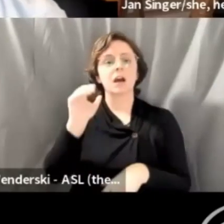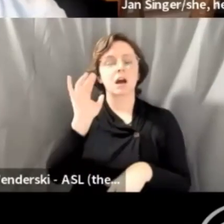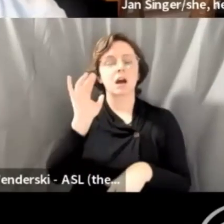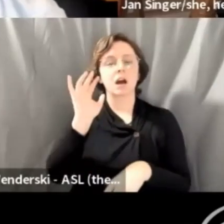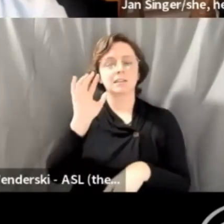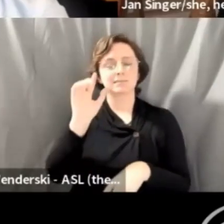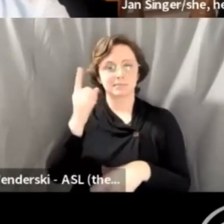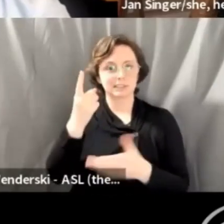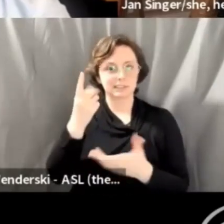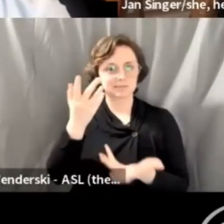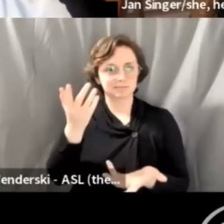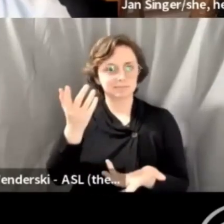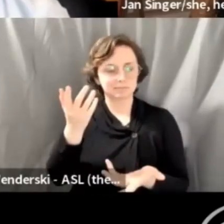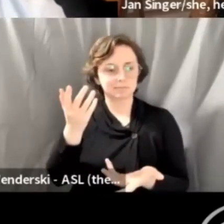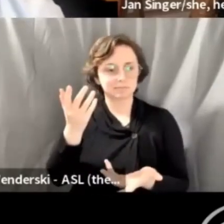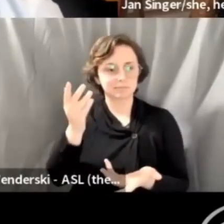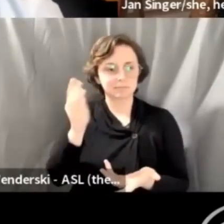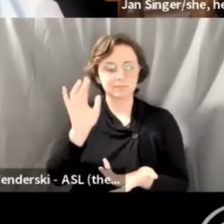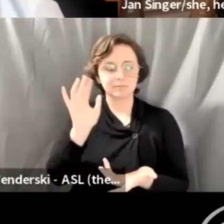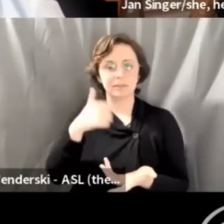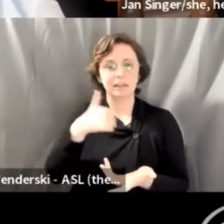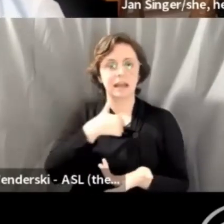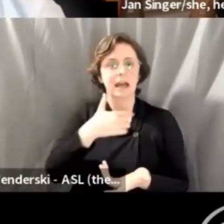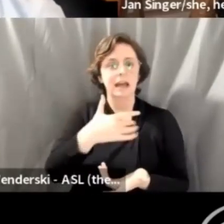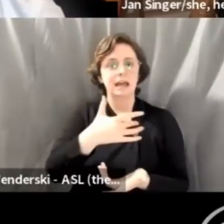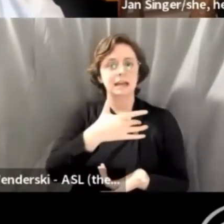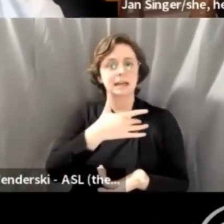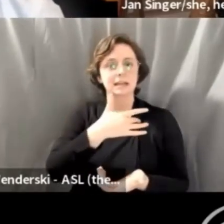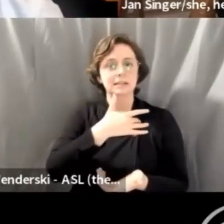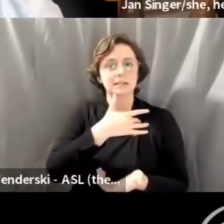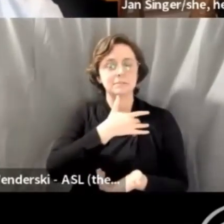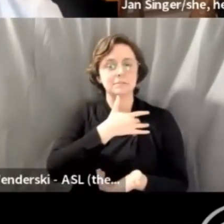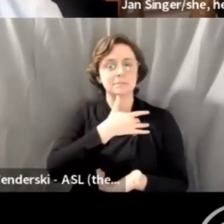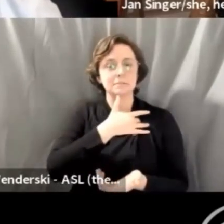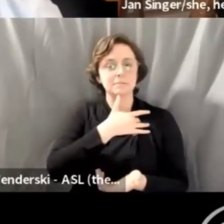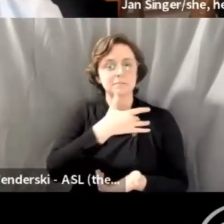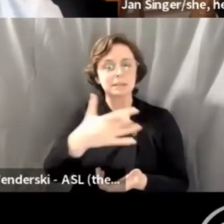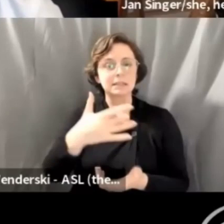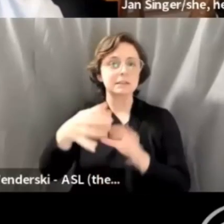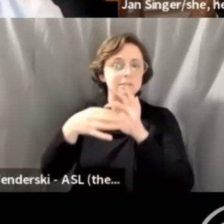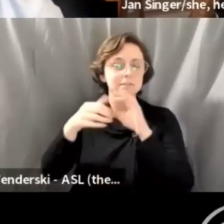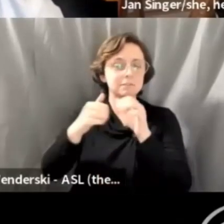Just 'cause I tend to go strengths based and empowerment based and so I want to make sure